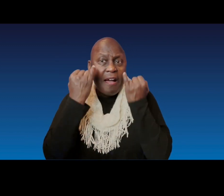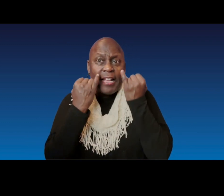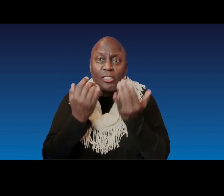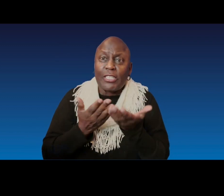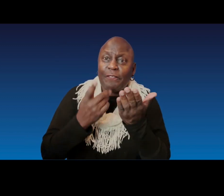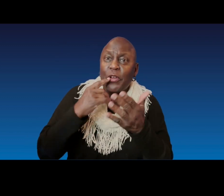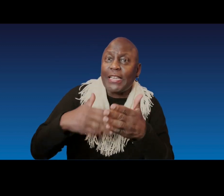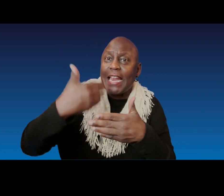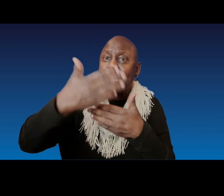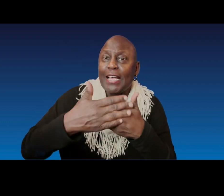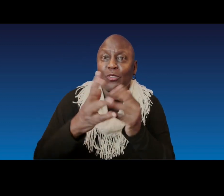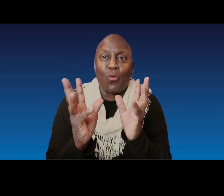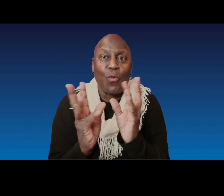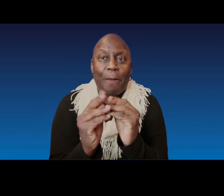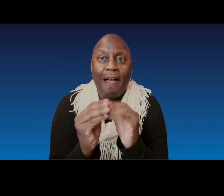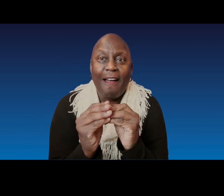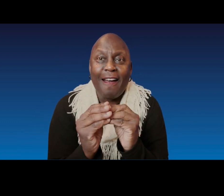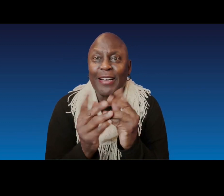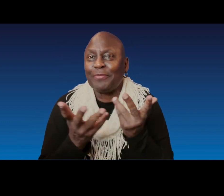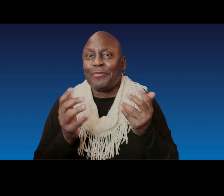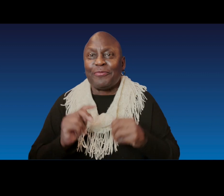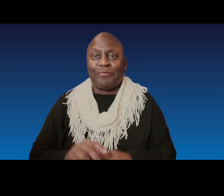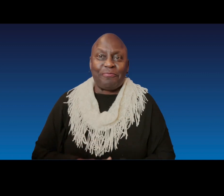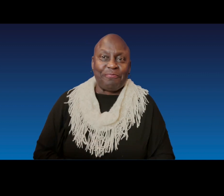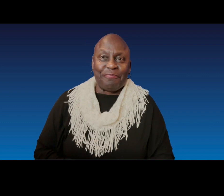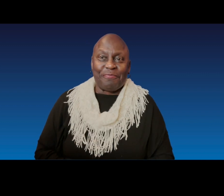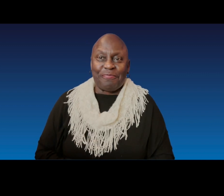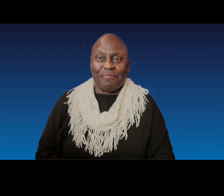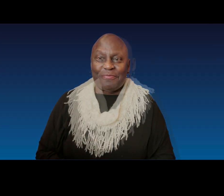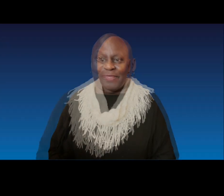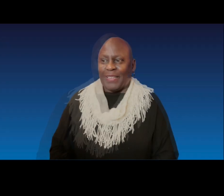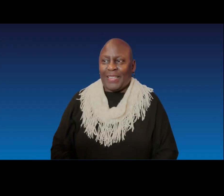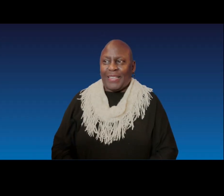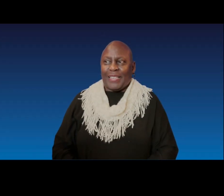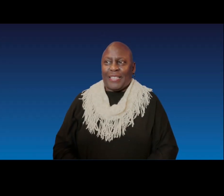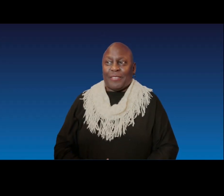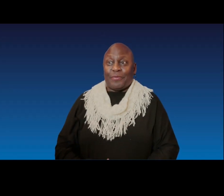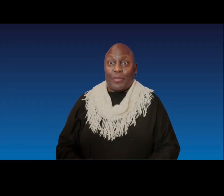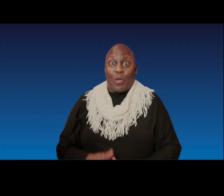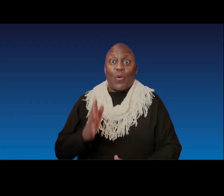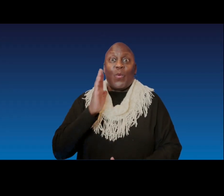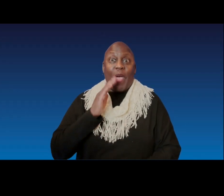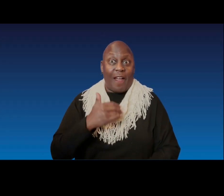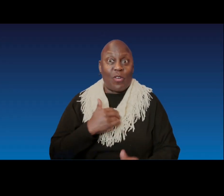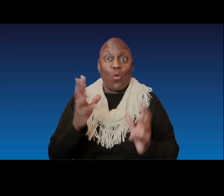You have the opportunity to evaluate my presentation and share feedback, ideas and suggestions for our next webinar.